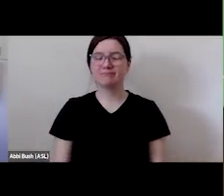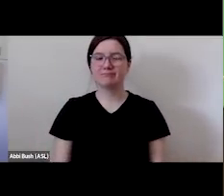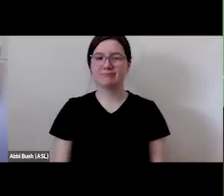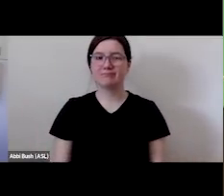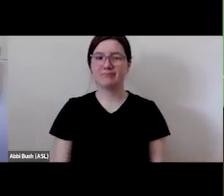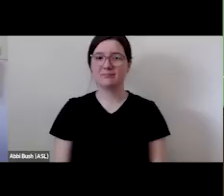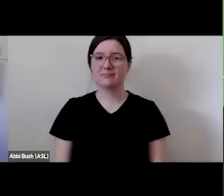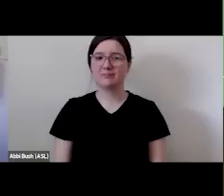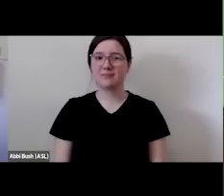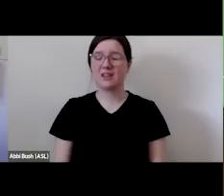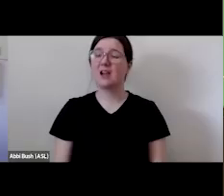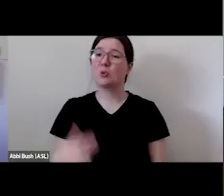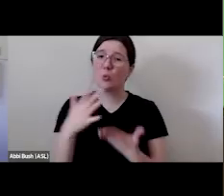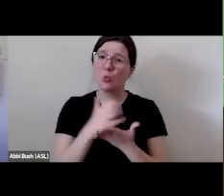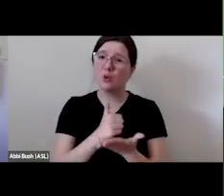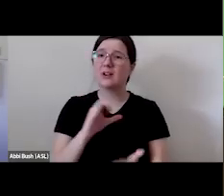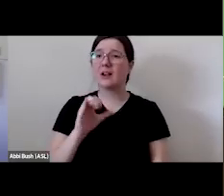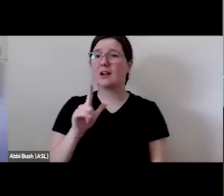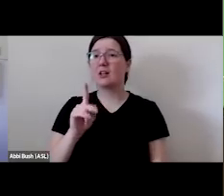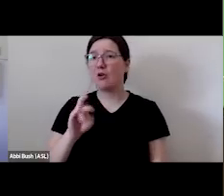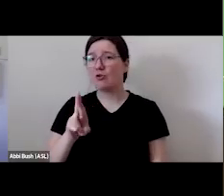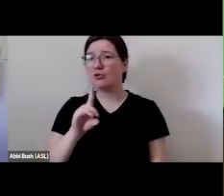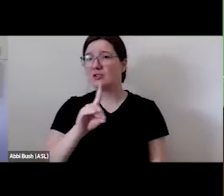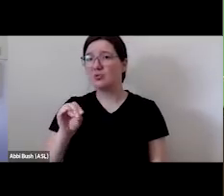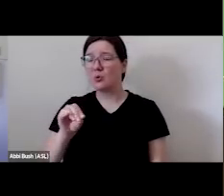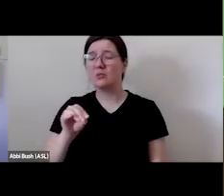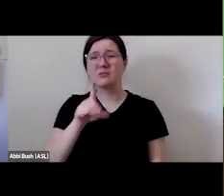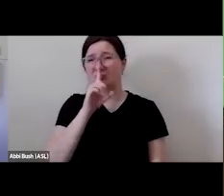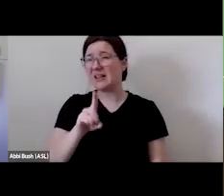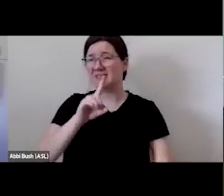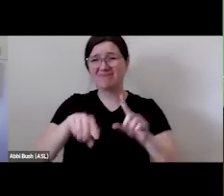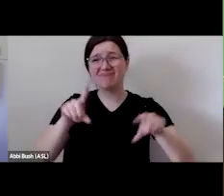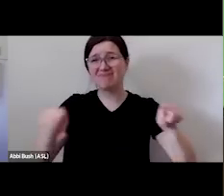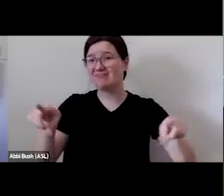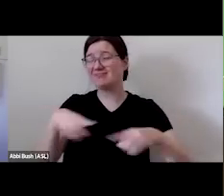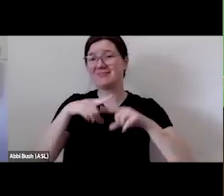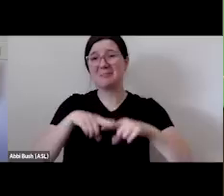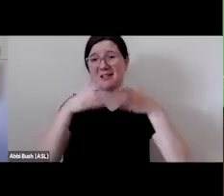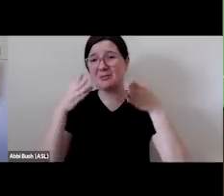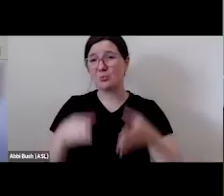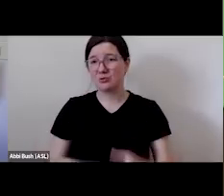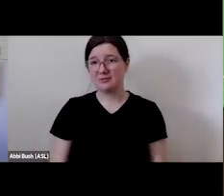and cluttering disorder can look so different from person to person, which is why